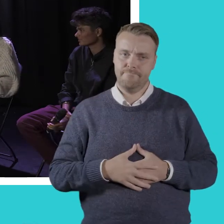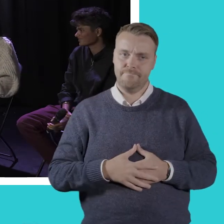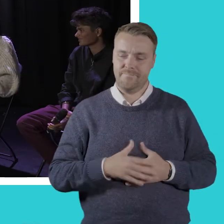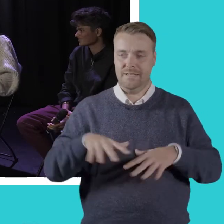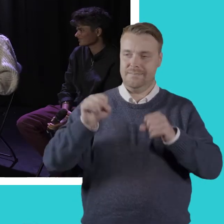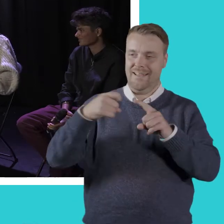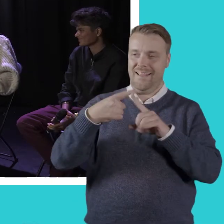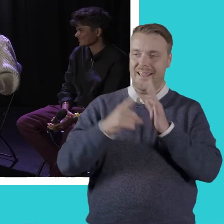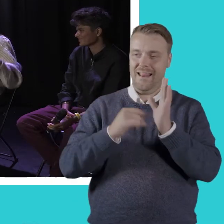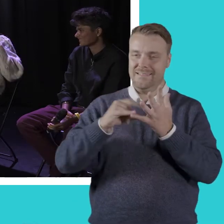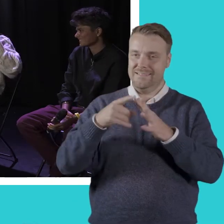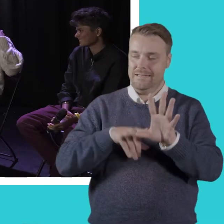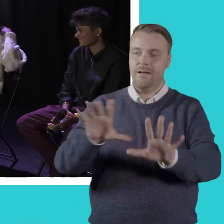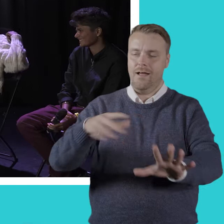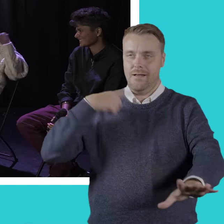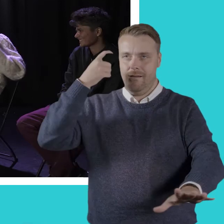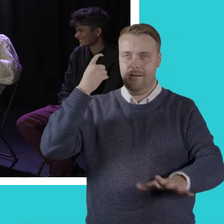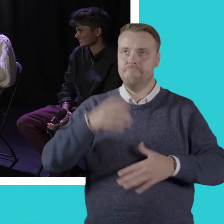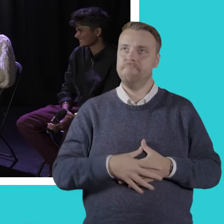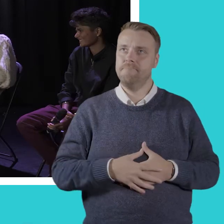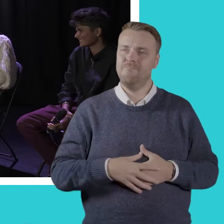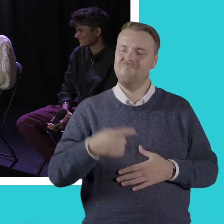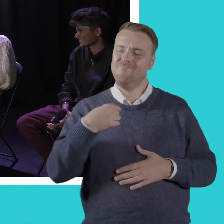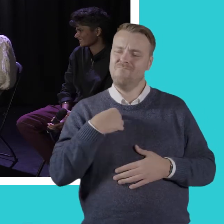Yeah I'm thinking I'm thinking. I think I'm a bit similar to you where like